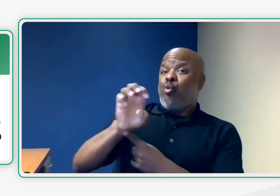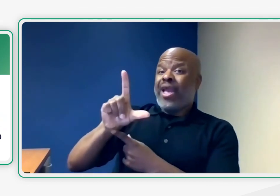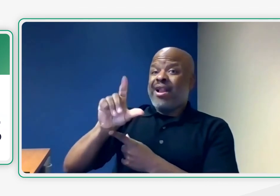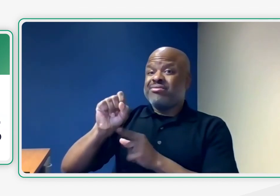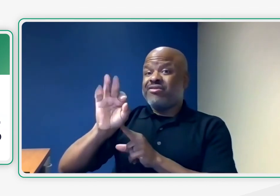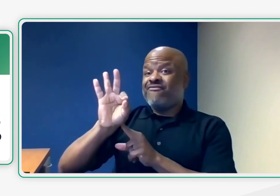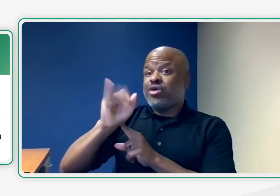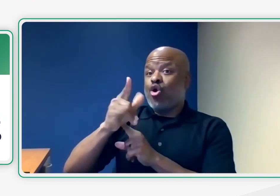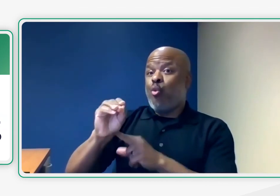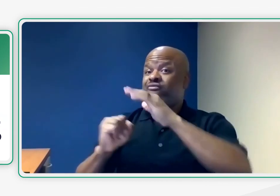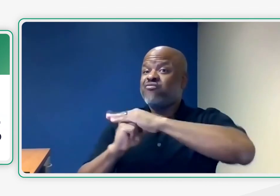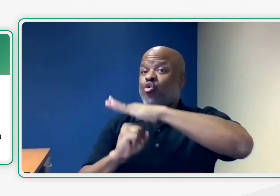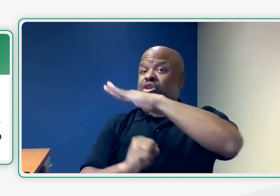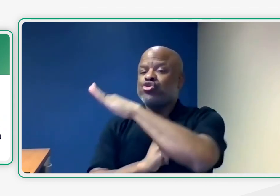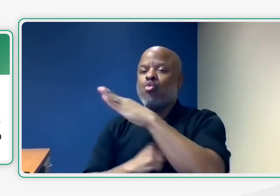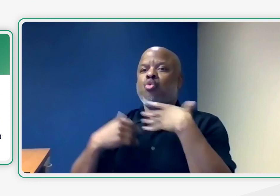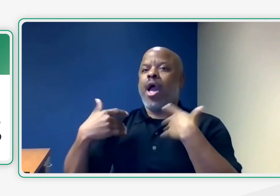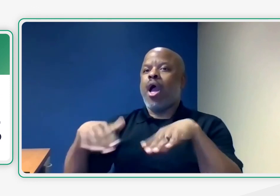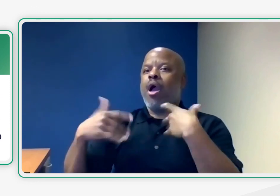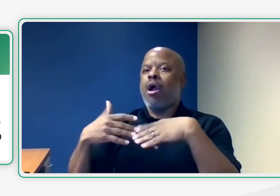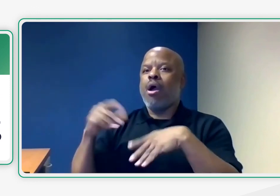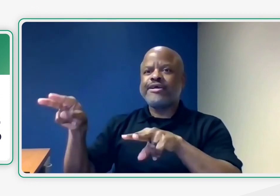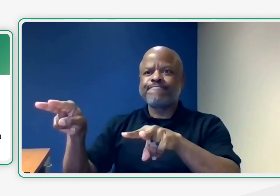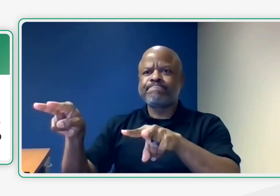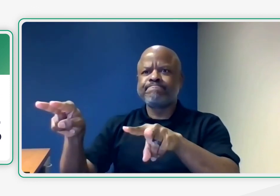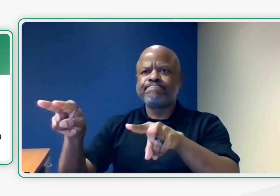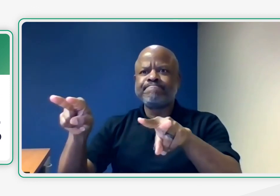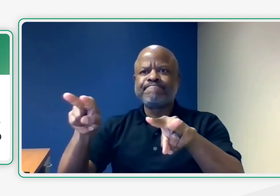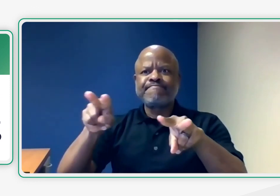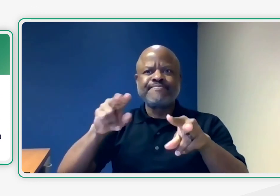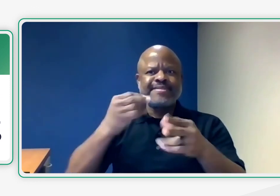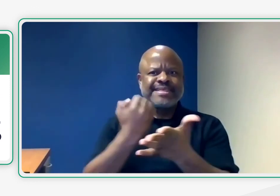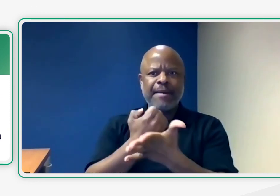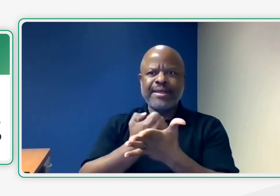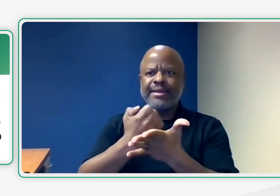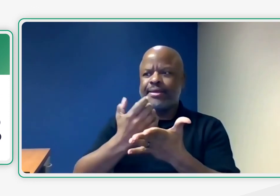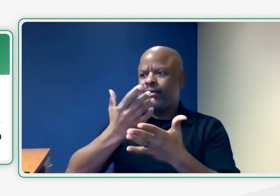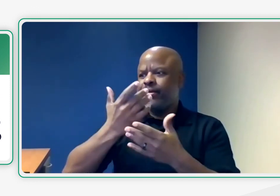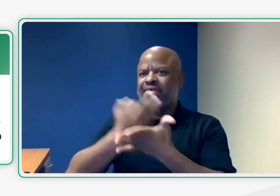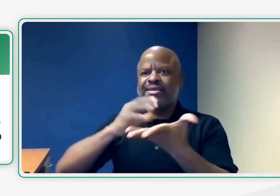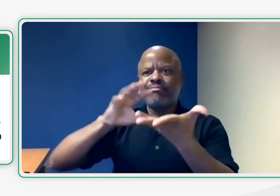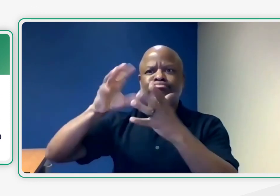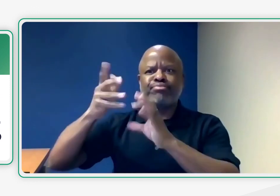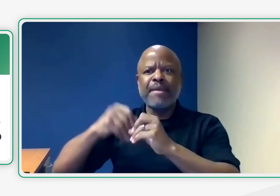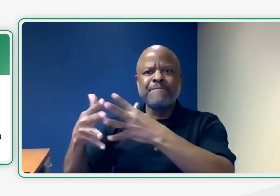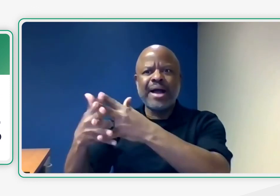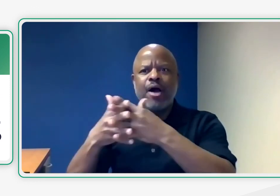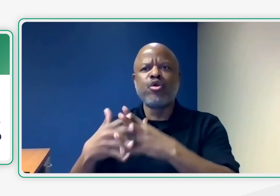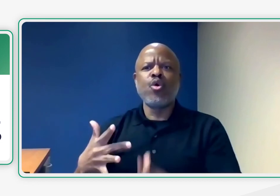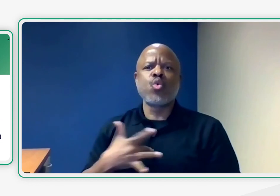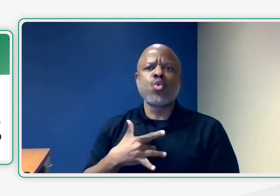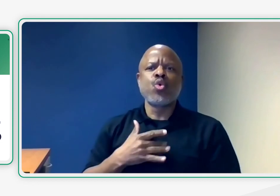with personal finances. That's amazing. Wells Fargo Foundation, again, a huge thank you to